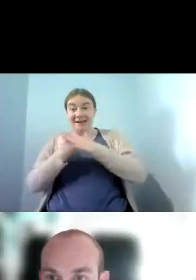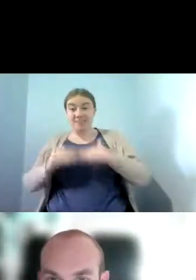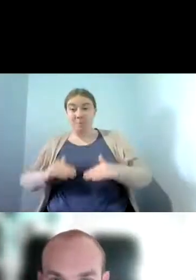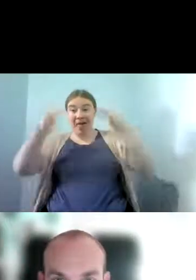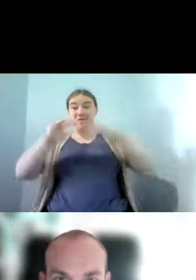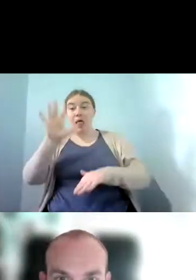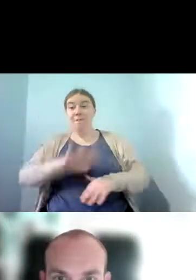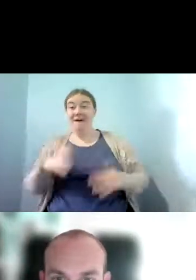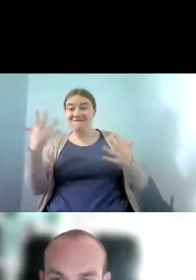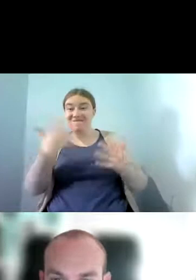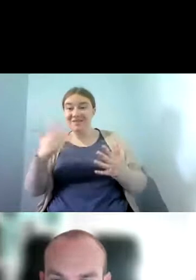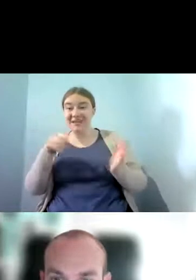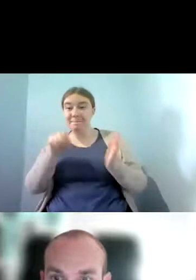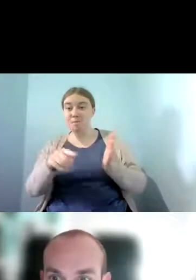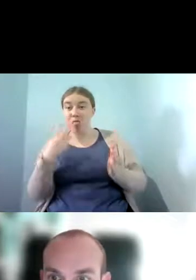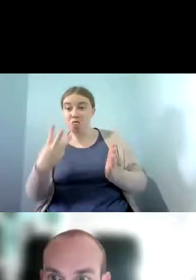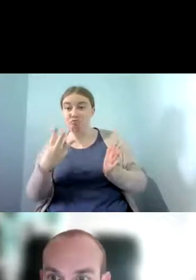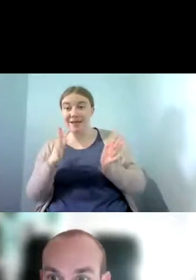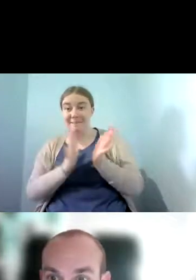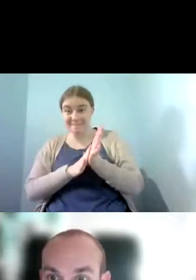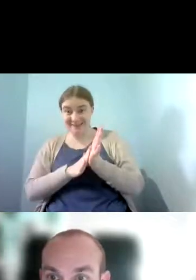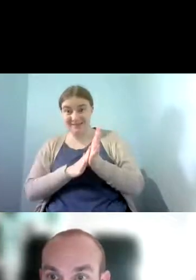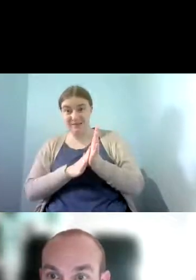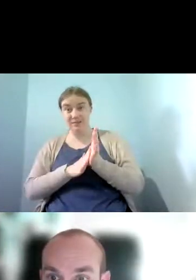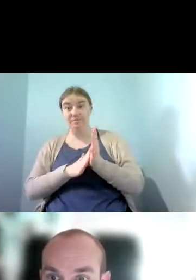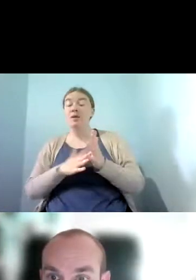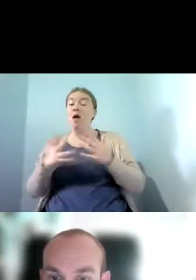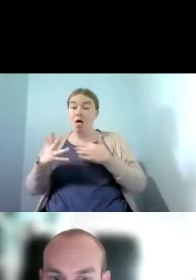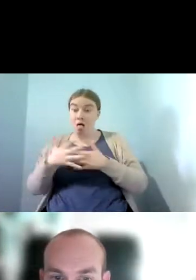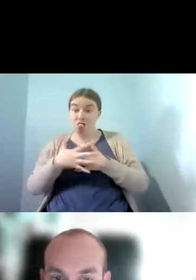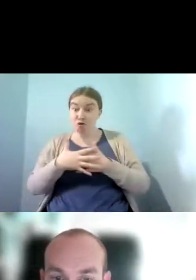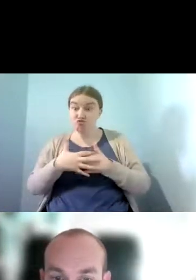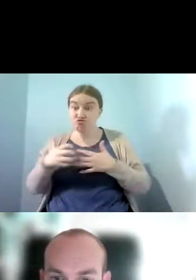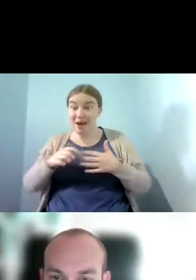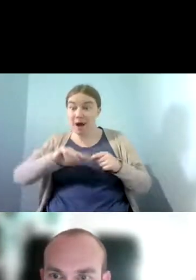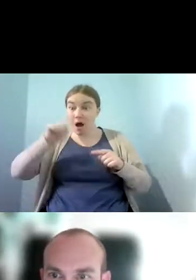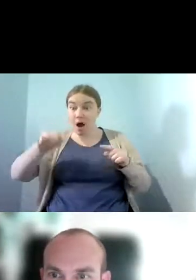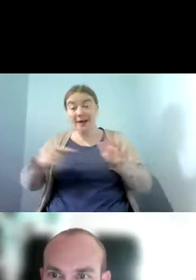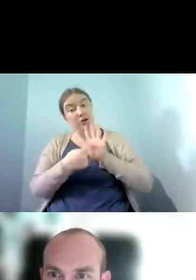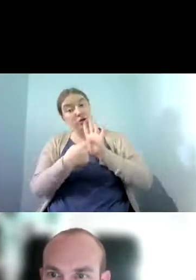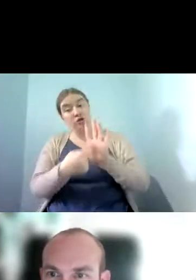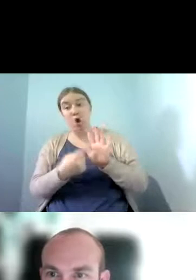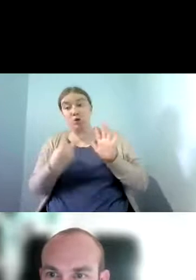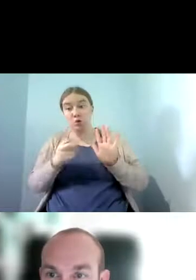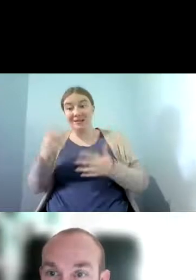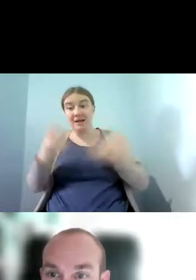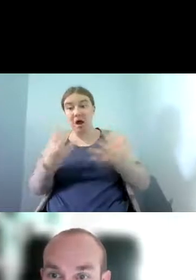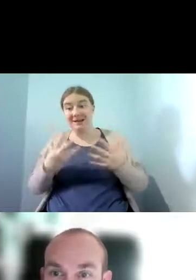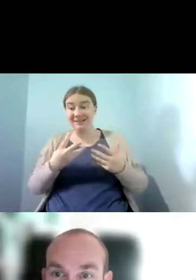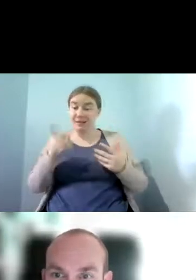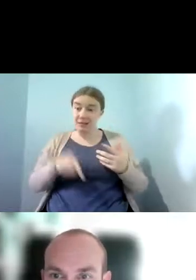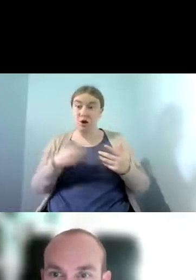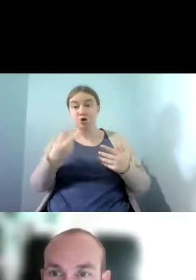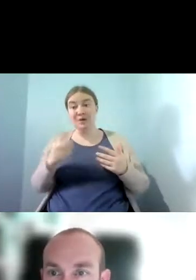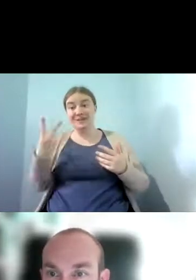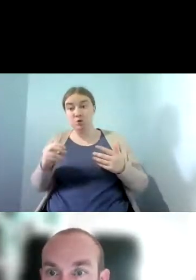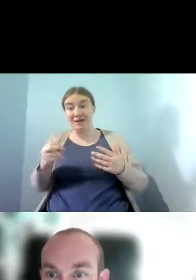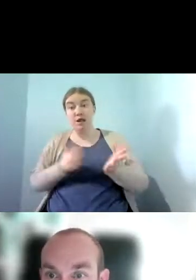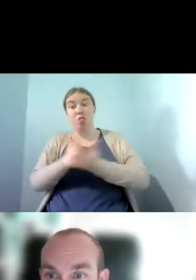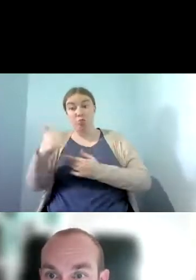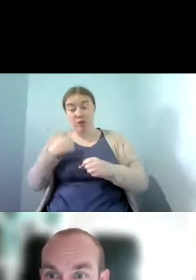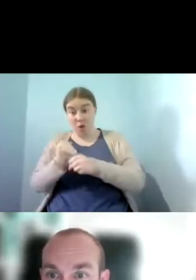and this this green line shows the river level um in 2019 2020 so quite often we were above our